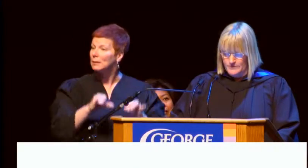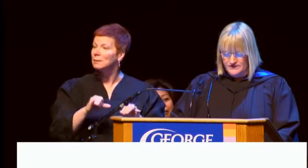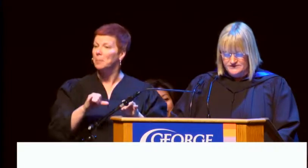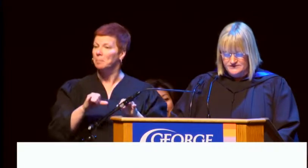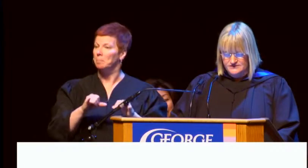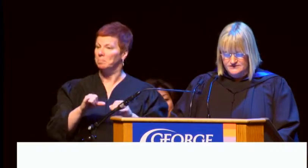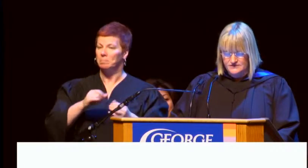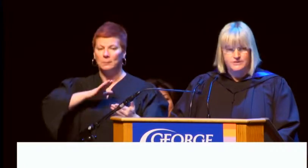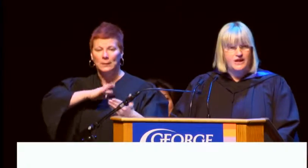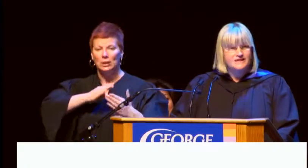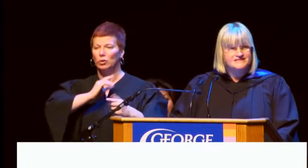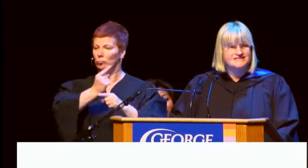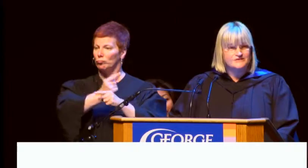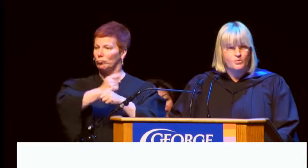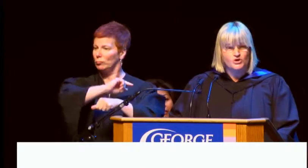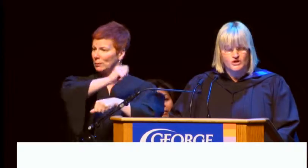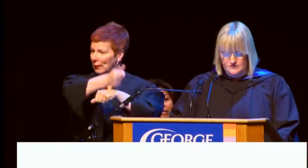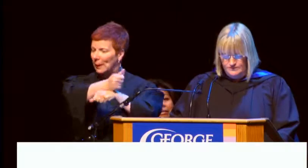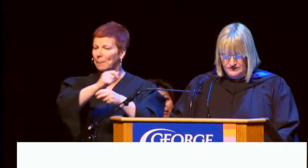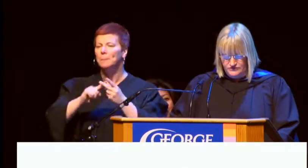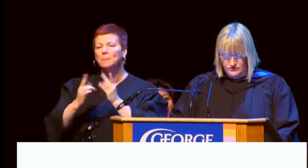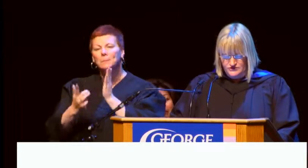THE FACT THAT THE PAYROLL HAPPENS, APPLIANCES THAT WORK BELIEVE IT OR NOT